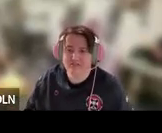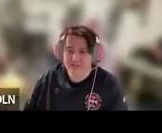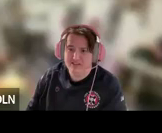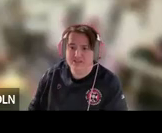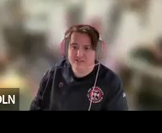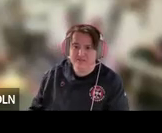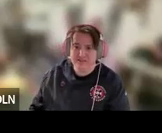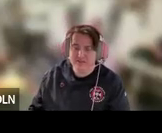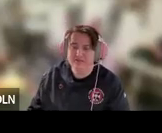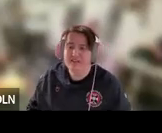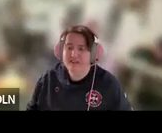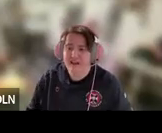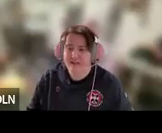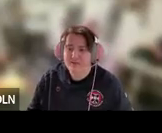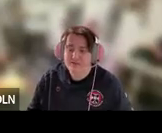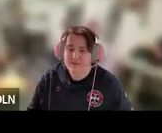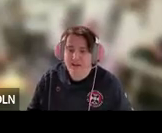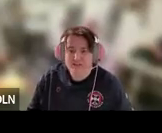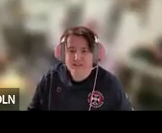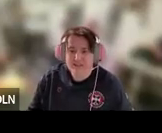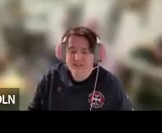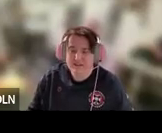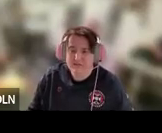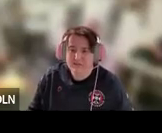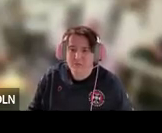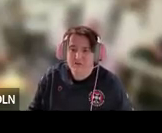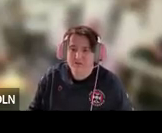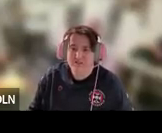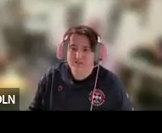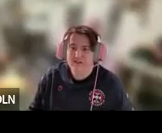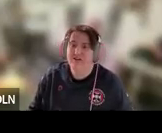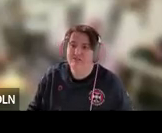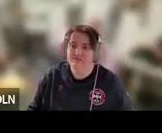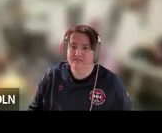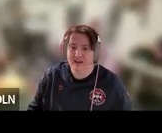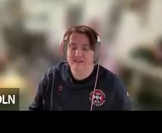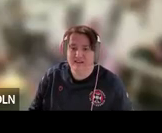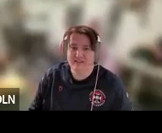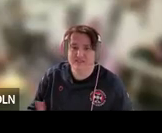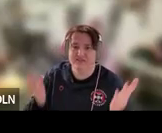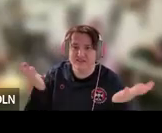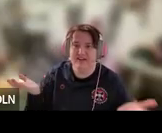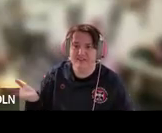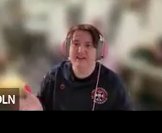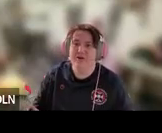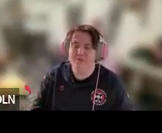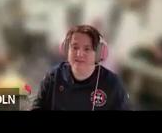need to reach." You, you know? And that was really validating, and it really helped me understand that, oh, I, I deserve to have this help.